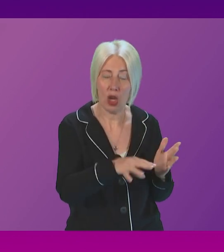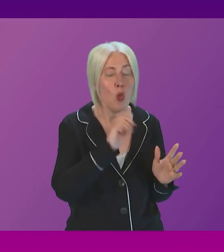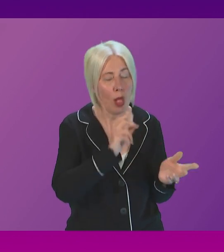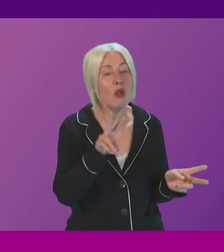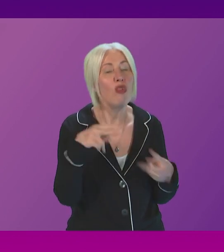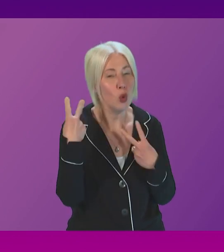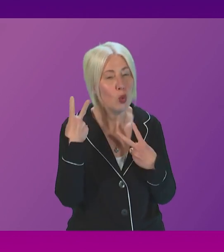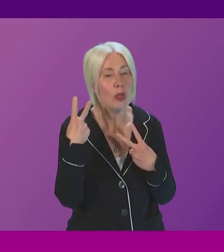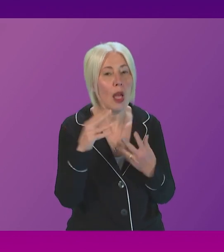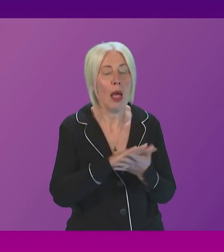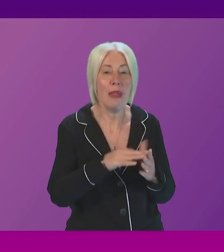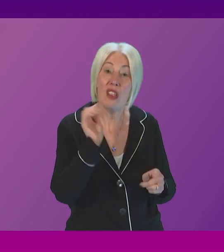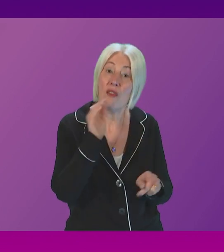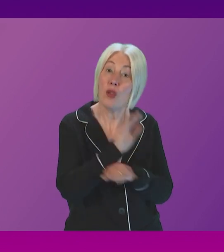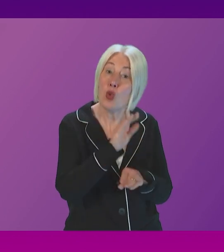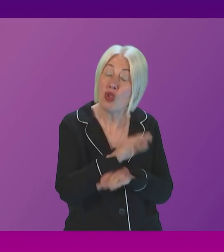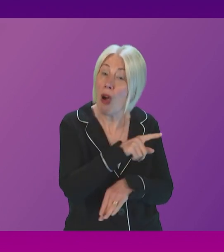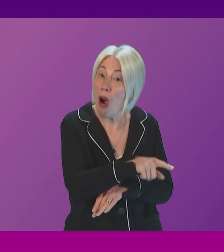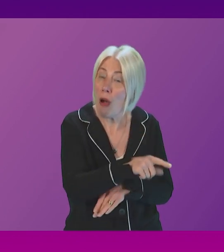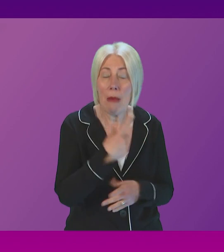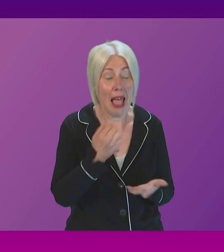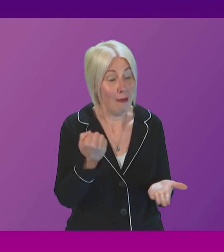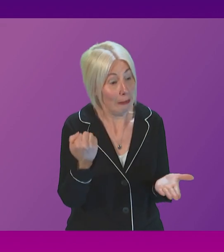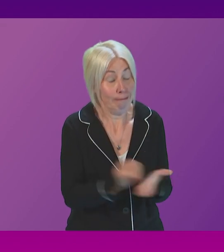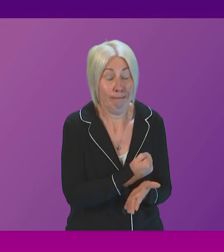so that in the future, if there are those unfortunate occasions